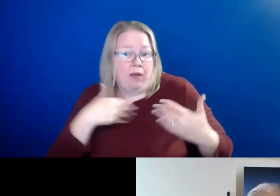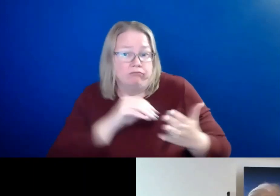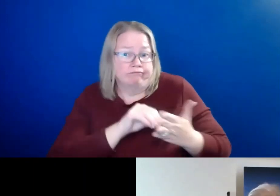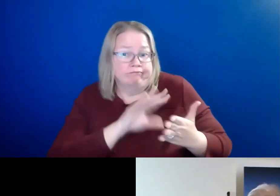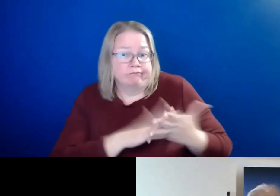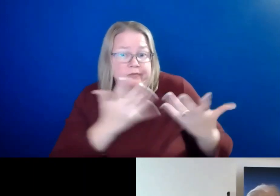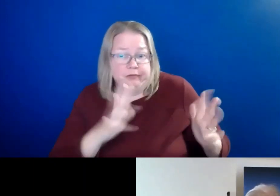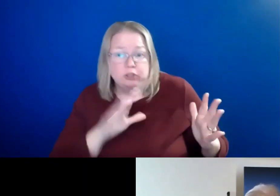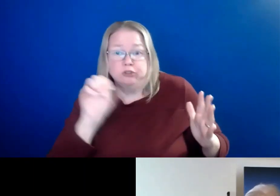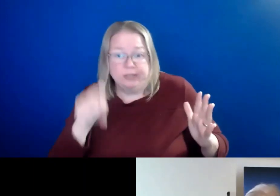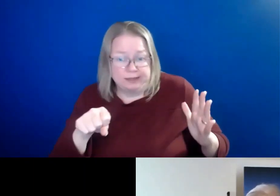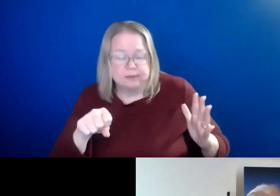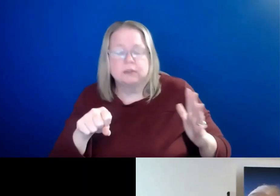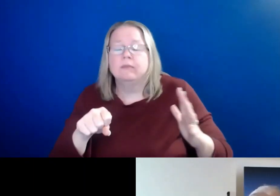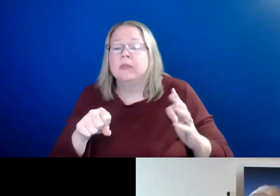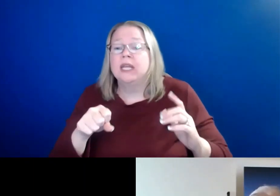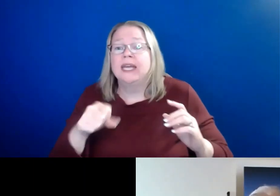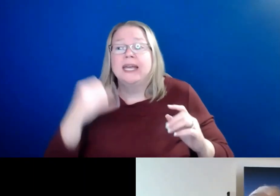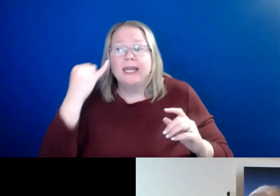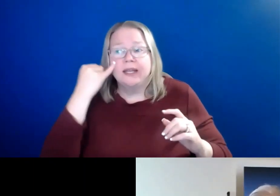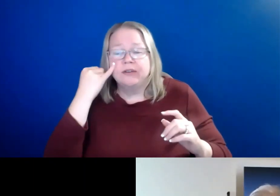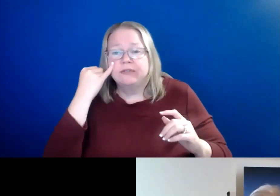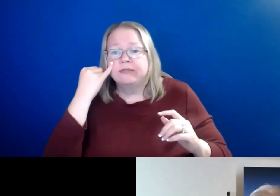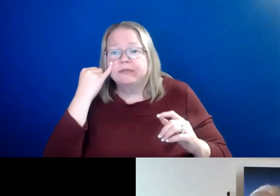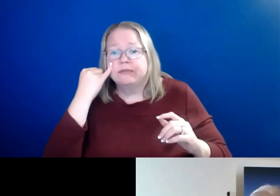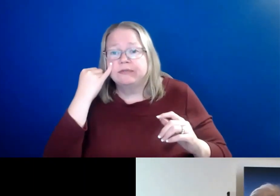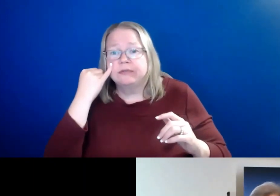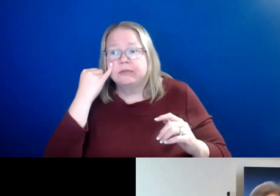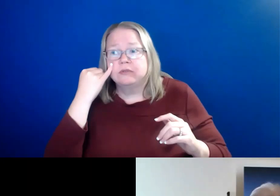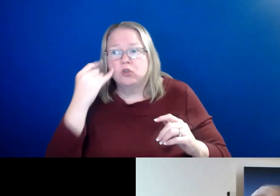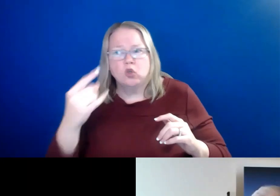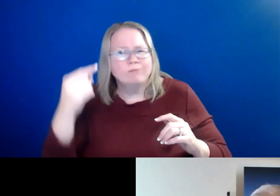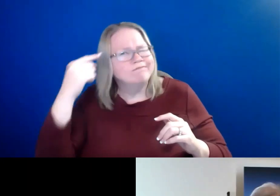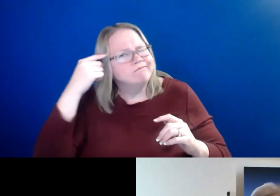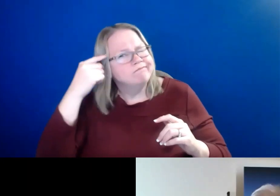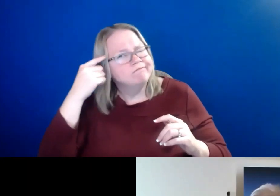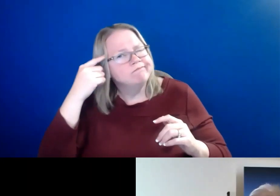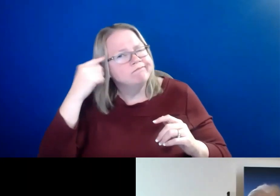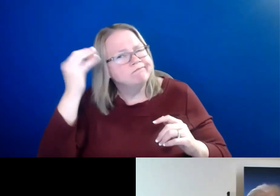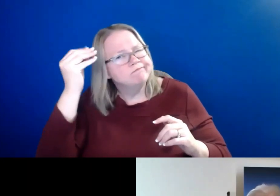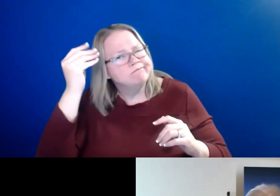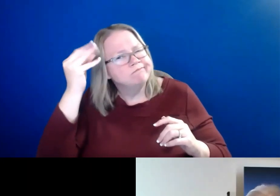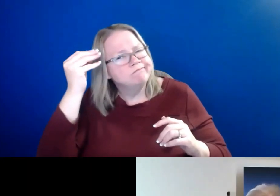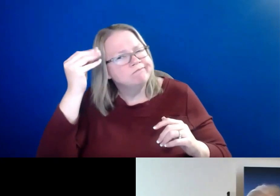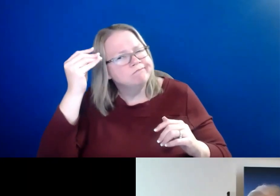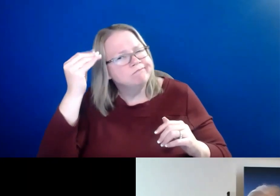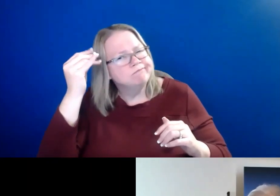that you have in your head to do 13:00:25 just as in a play space meeting